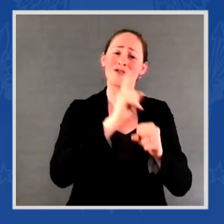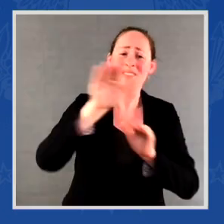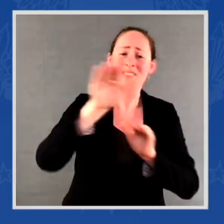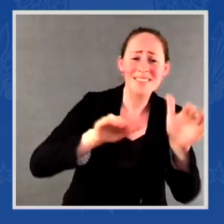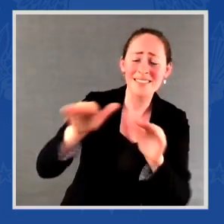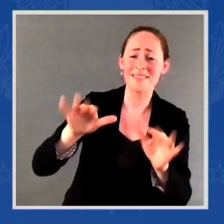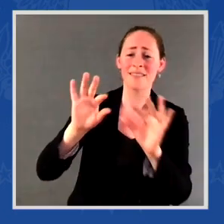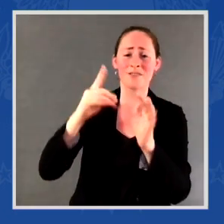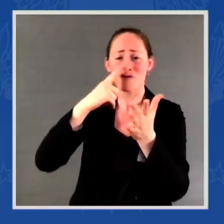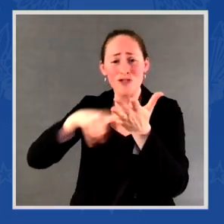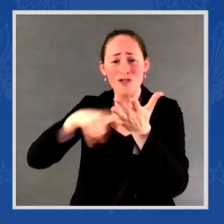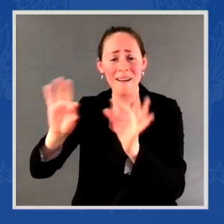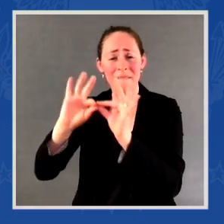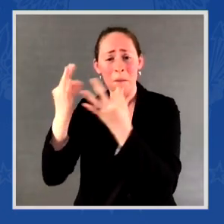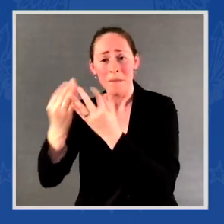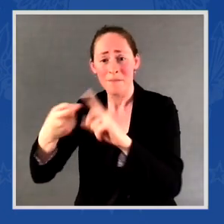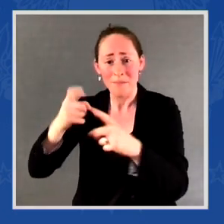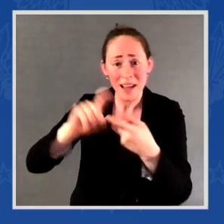Help them make a plan to get vaccinated.